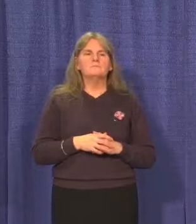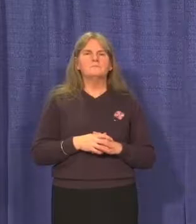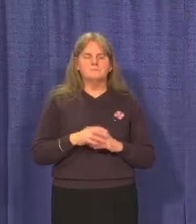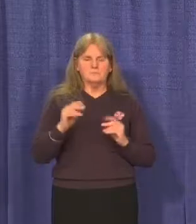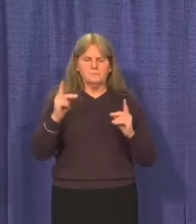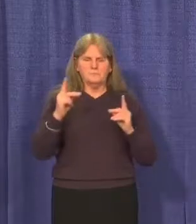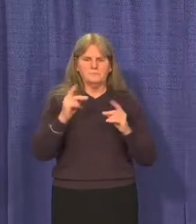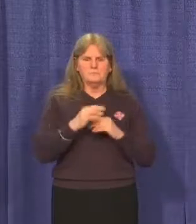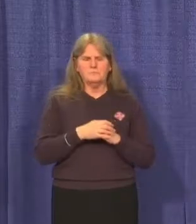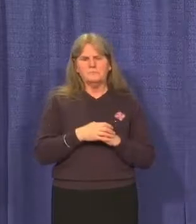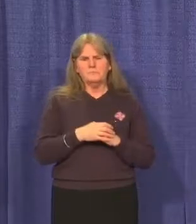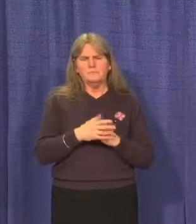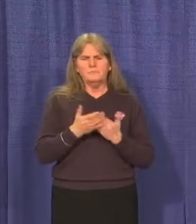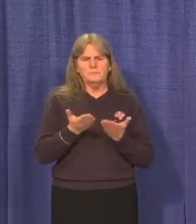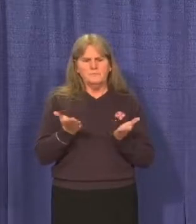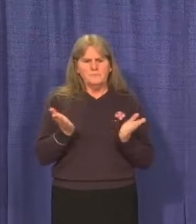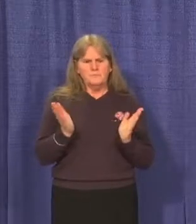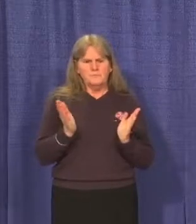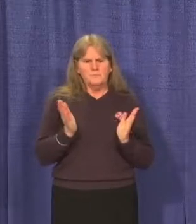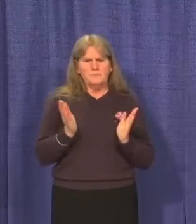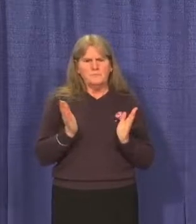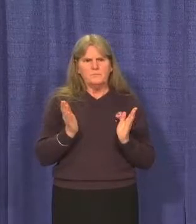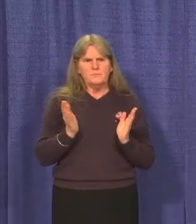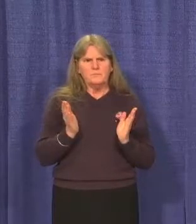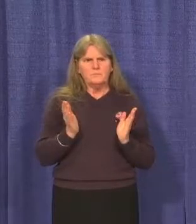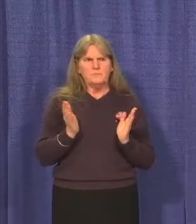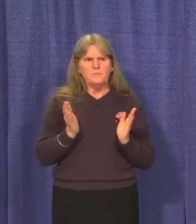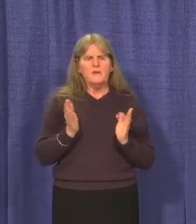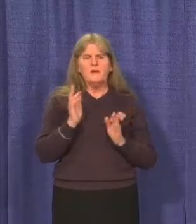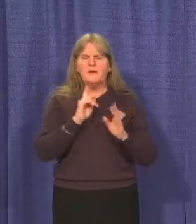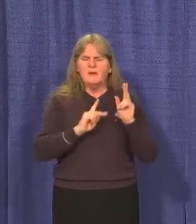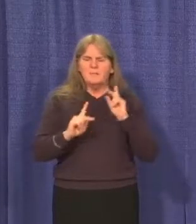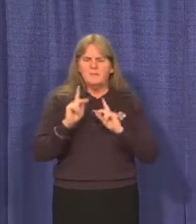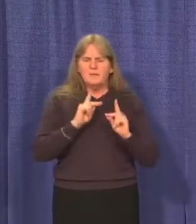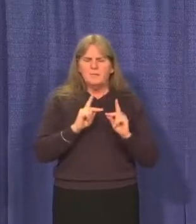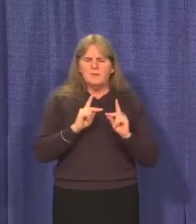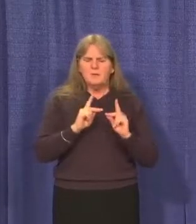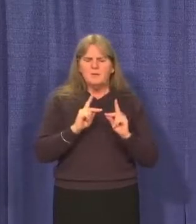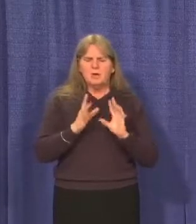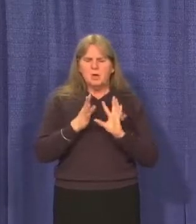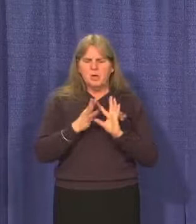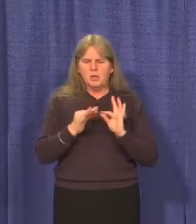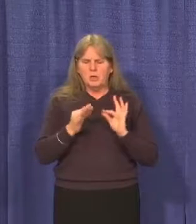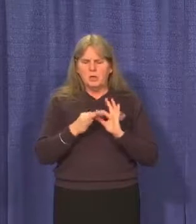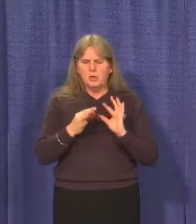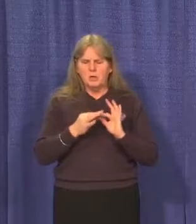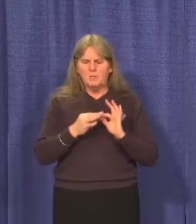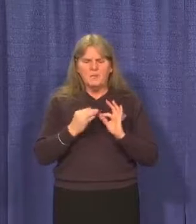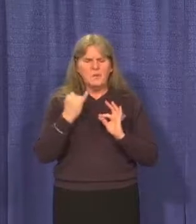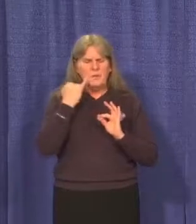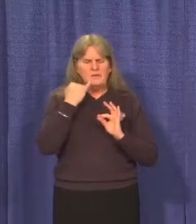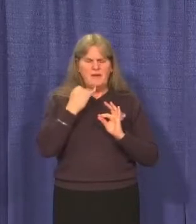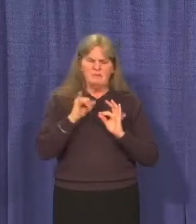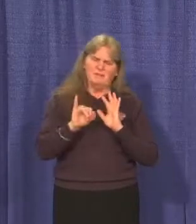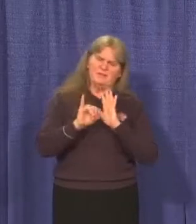Reporter: Okay. We're seeing people in Facebook comments asking about what constitutes being high-risk and